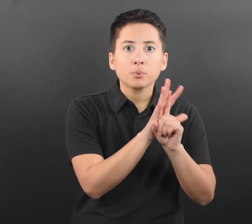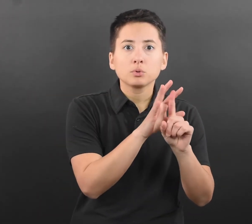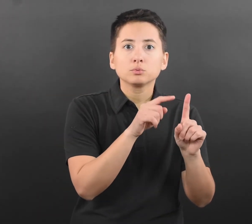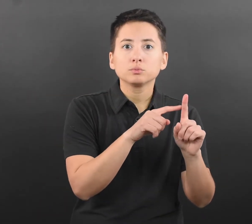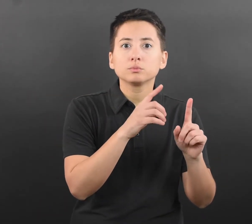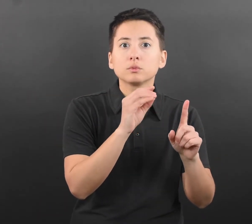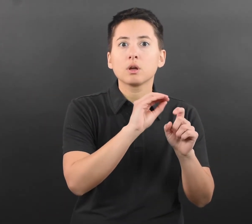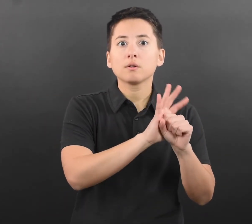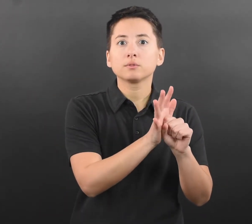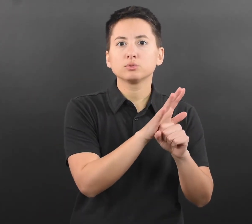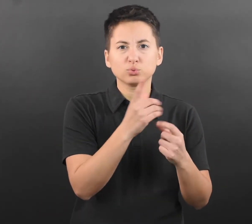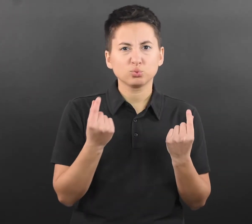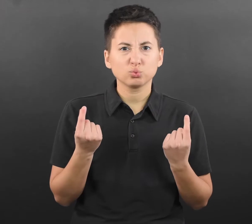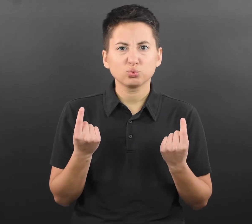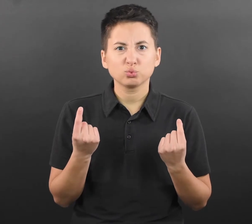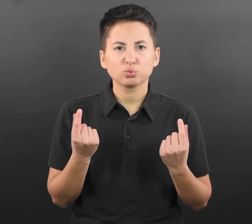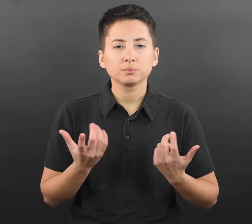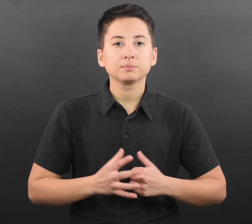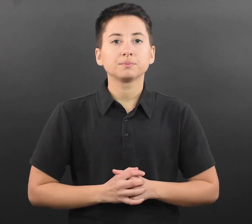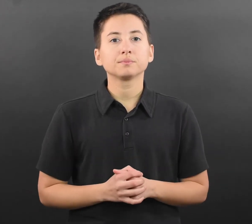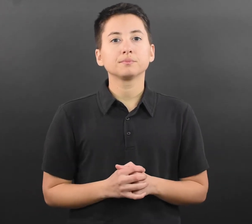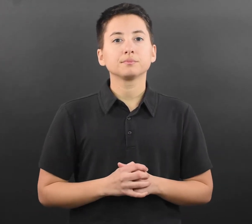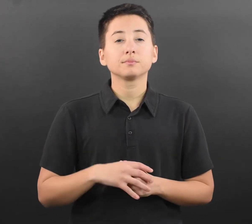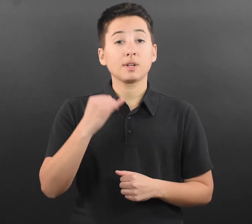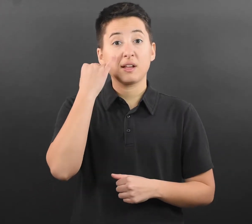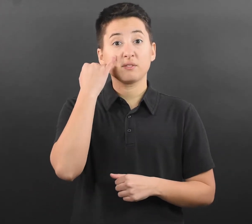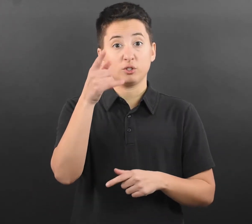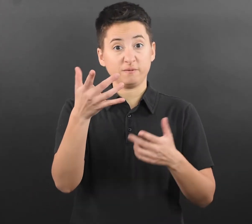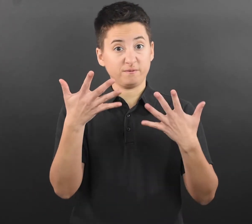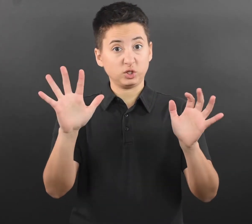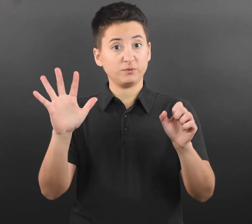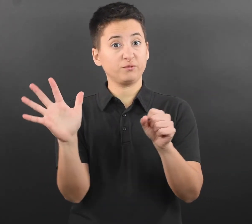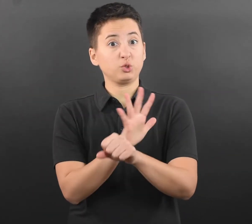If you are fully vaccinated and have been exposed to someone with COVID-19: